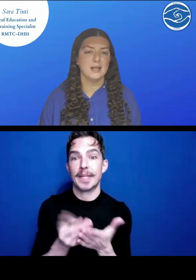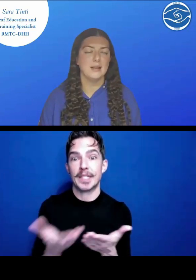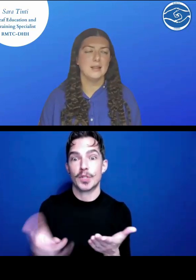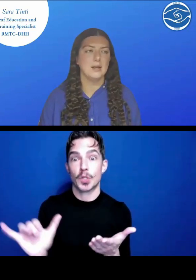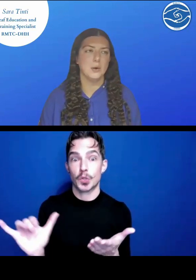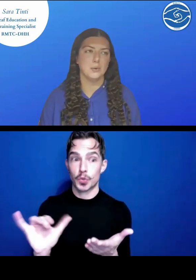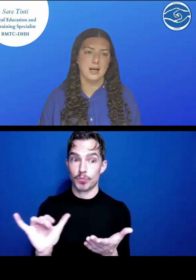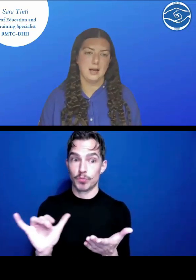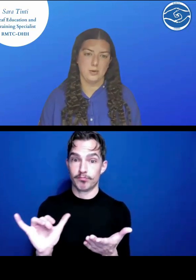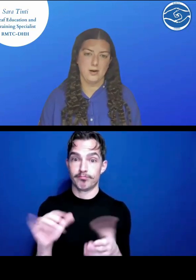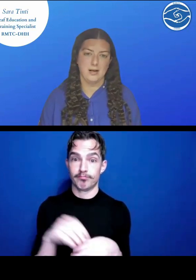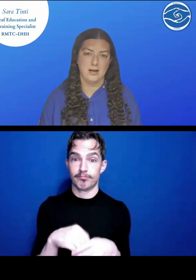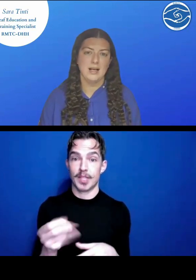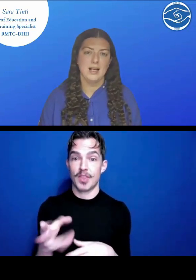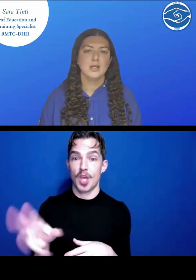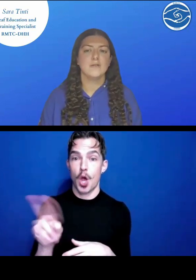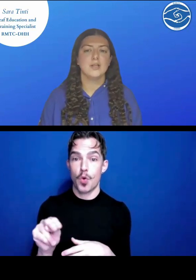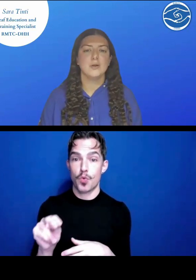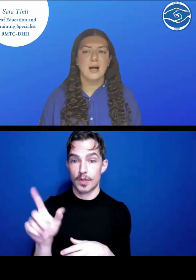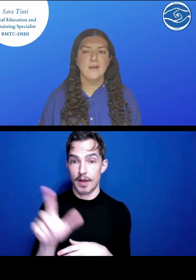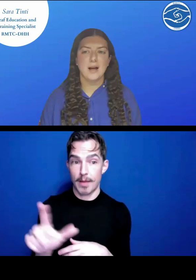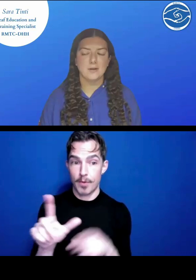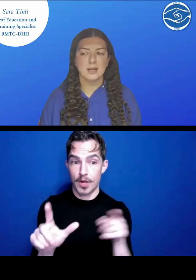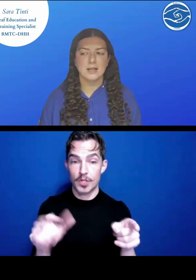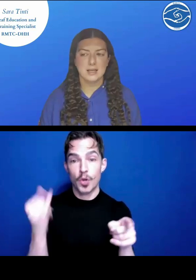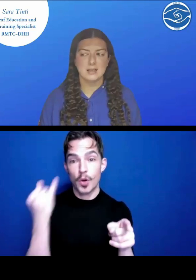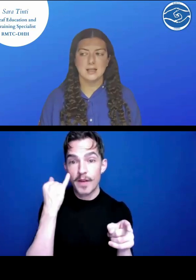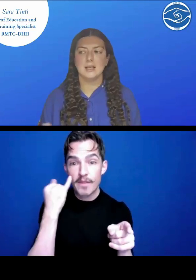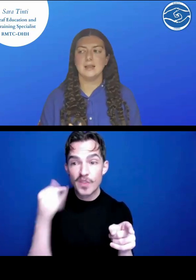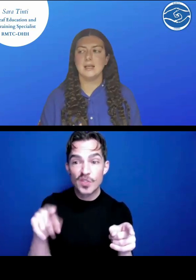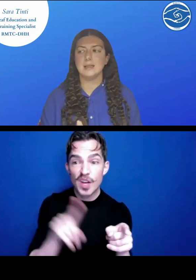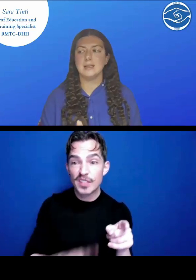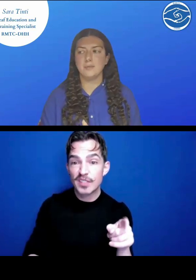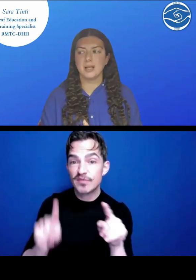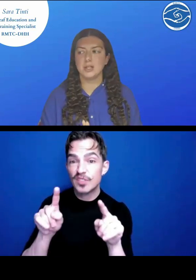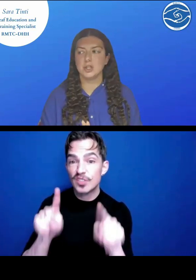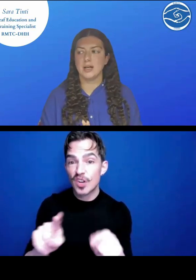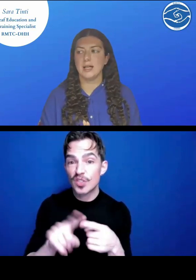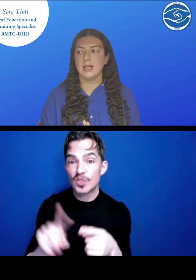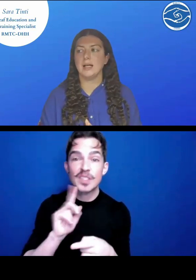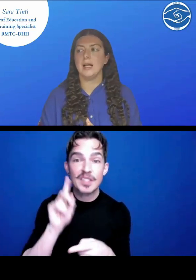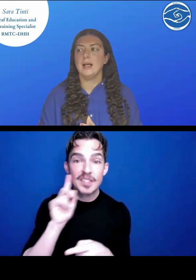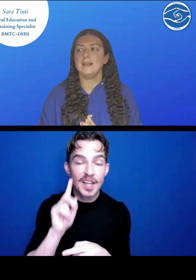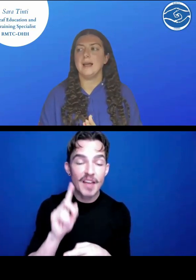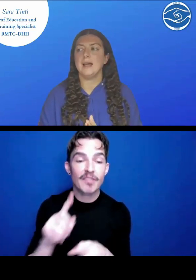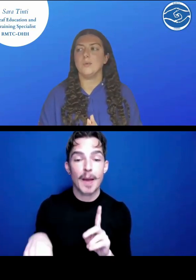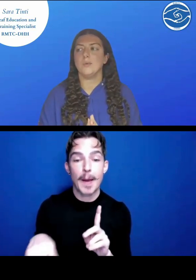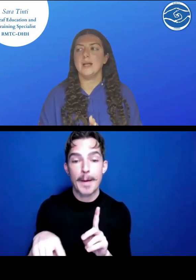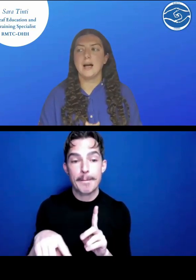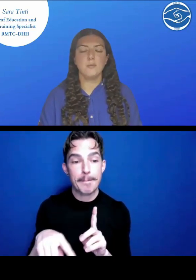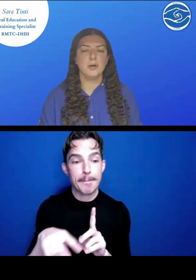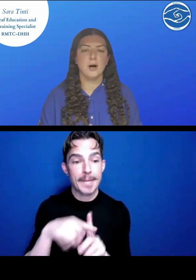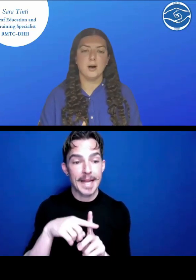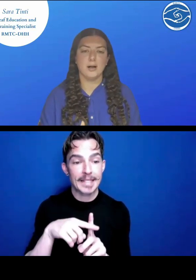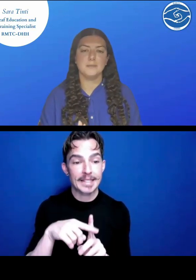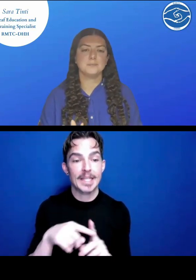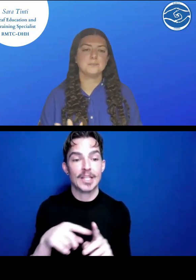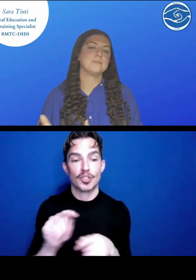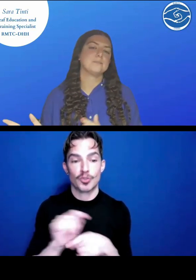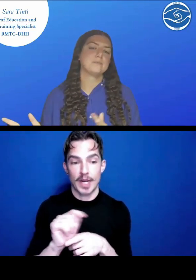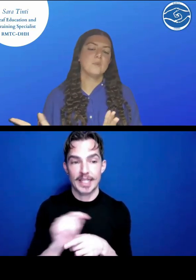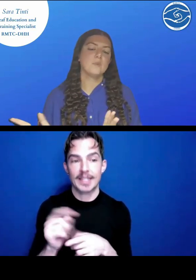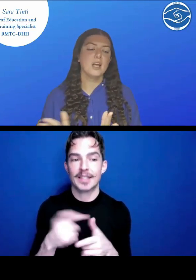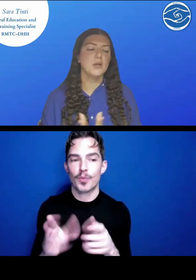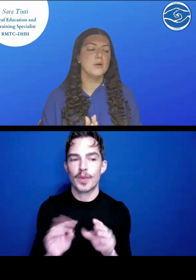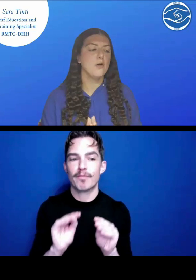in the own library. So if you have ever attended the Deaf+ training that we have put on, you